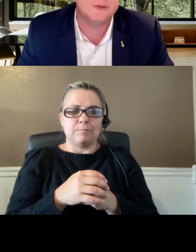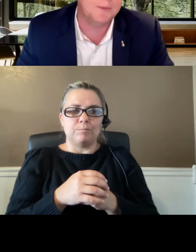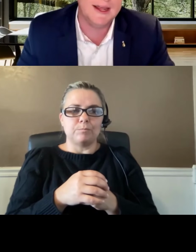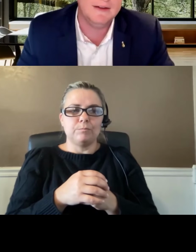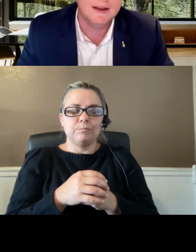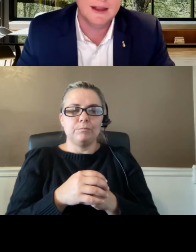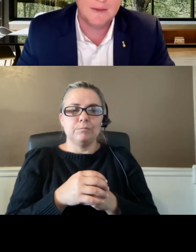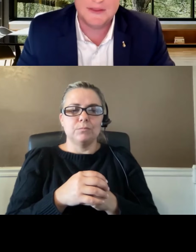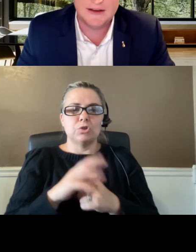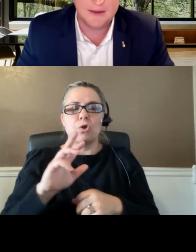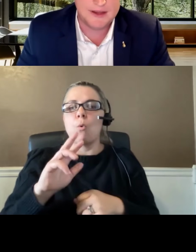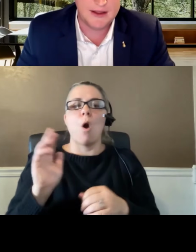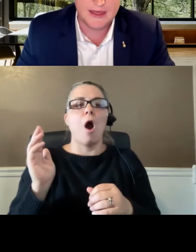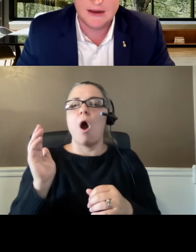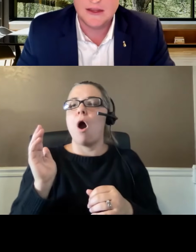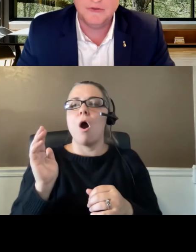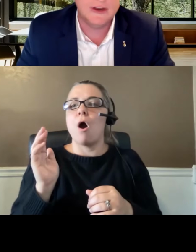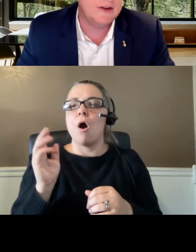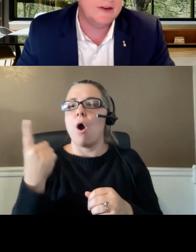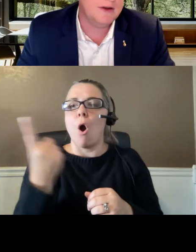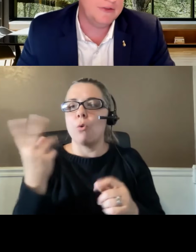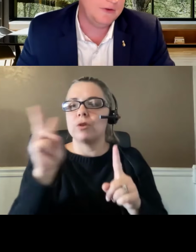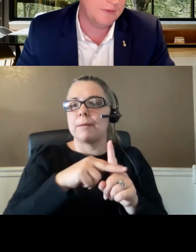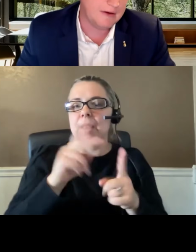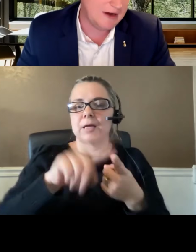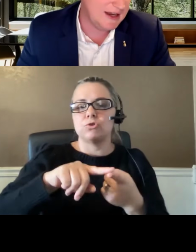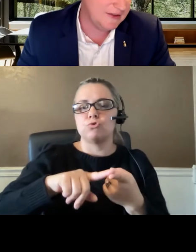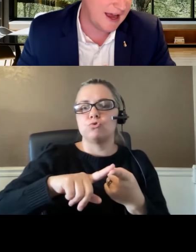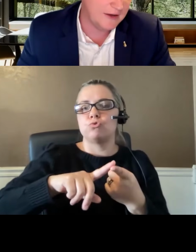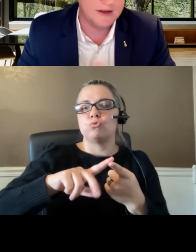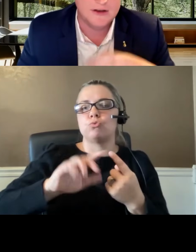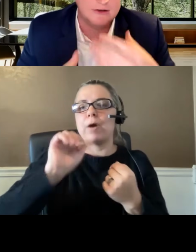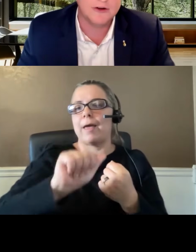level AAA and the idea being that you didn't, as you were creating this document, you didn't